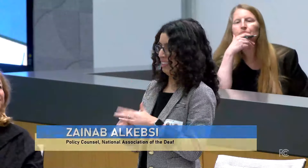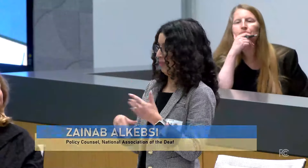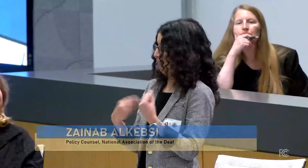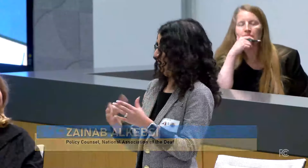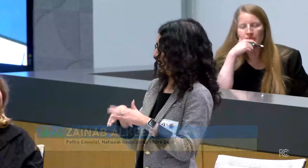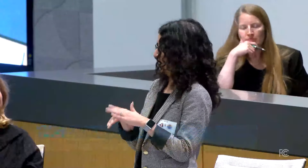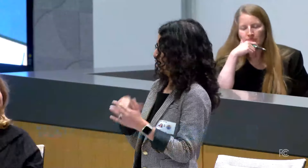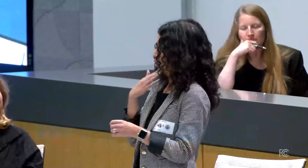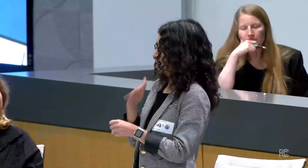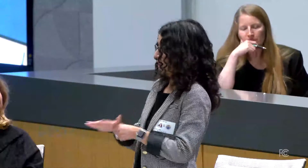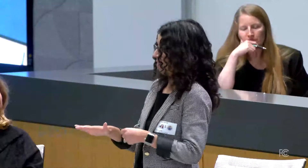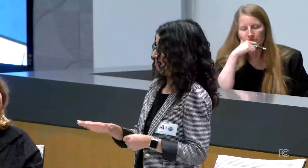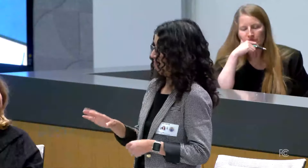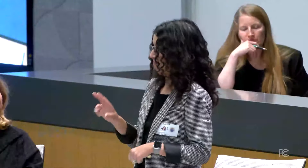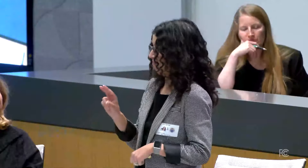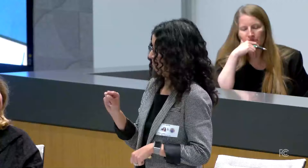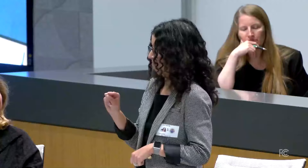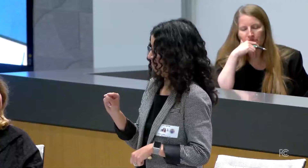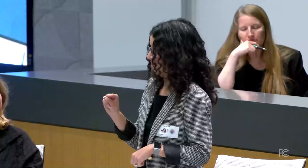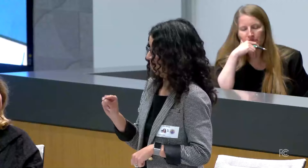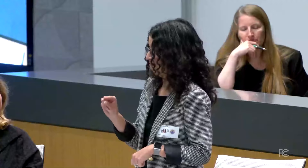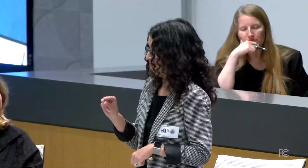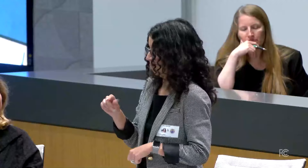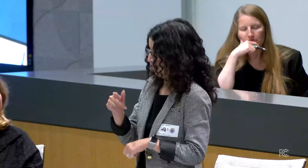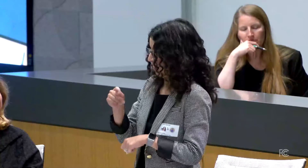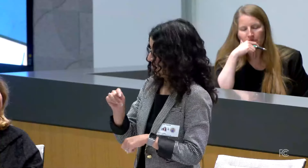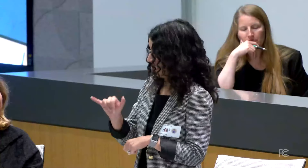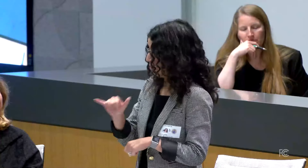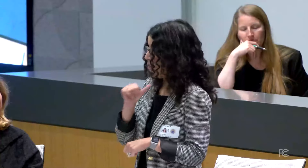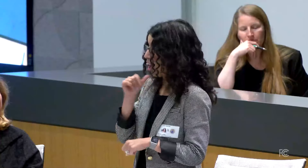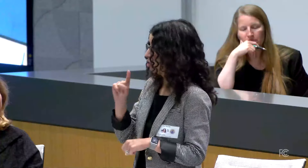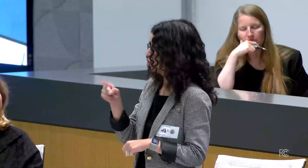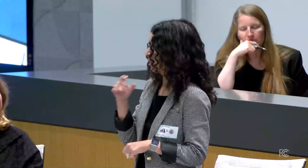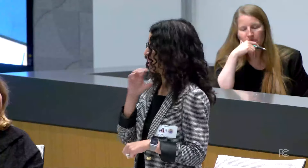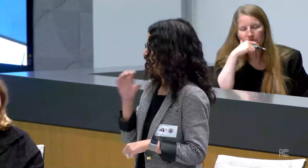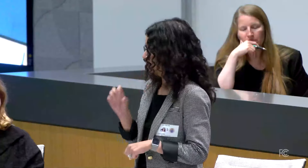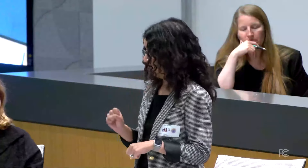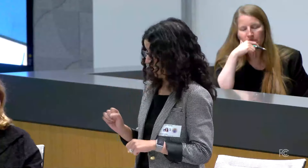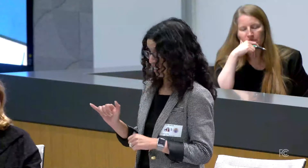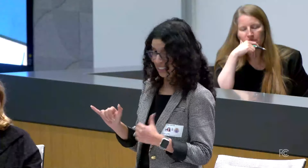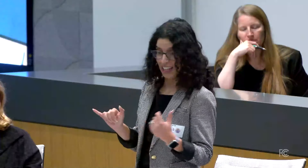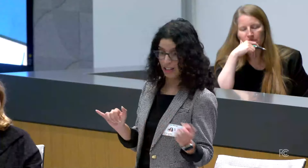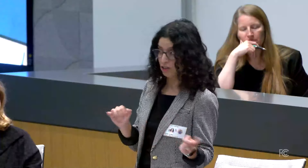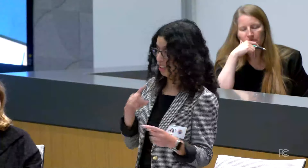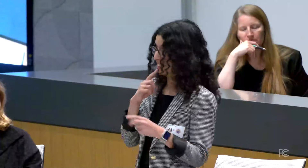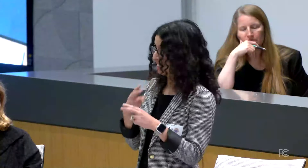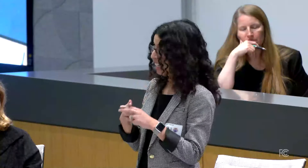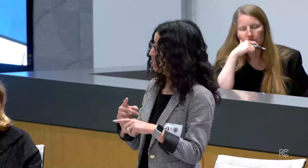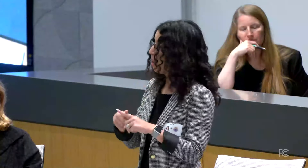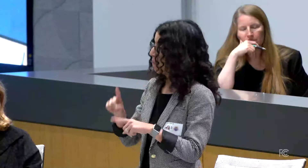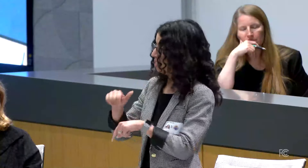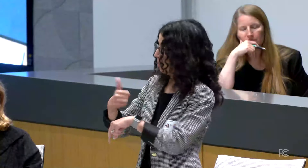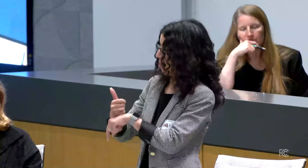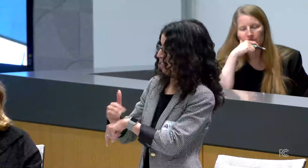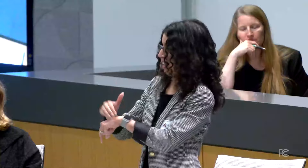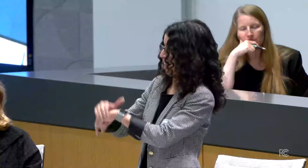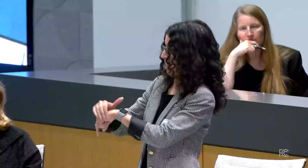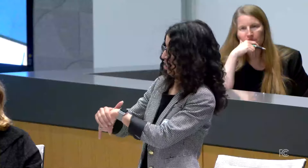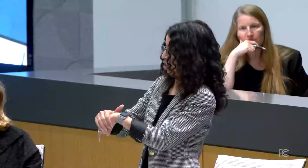IT HAS ITS OWN SYNTAX AND GRAMMATICAL STRUCTURE. SO FOR AGENCIES OR COMPANIES